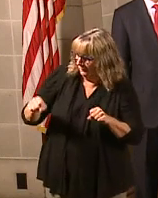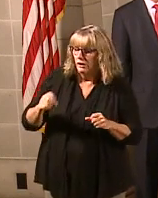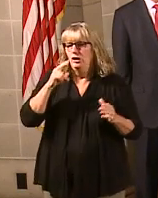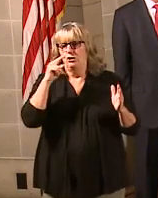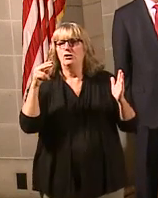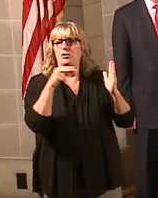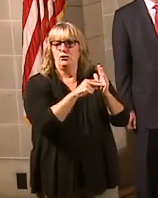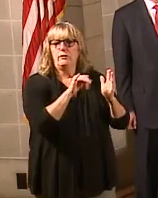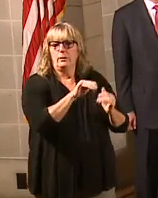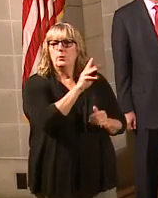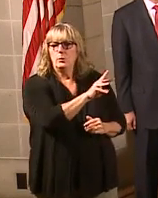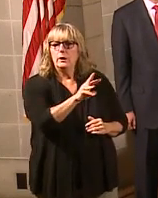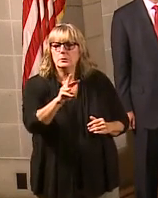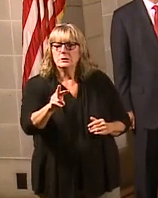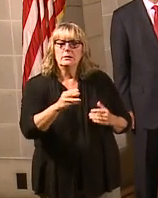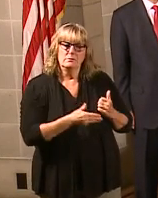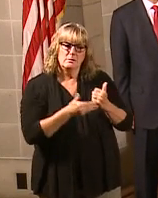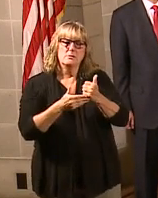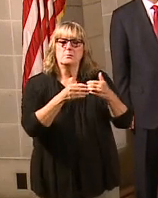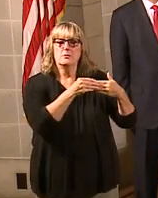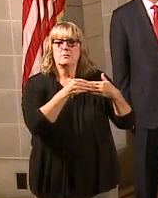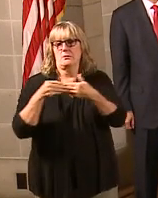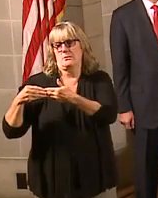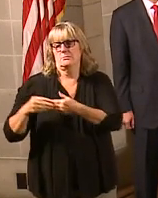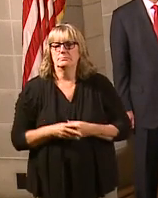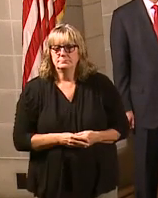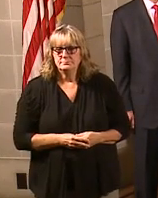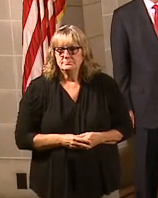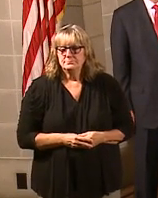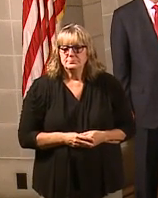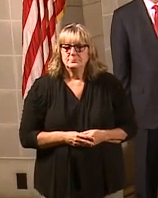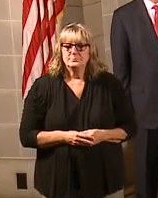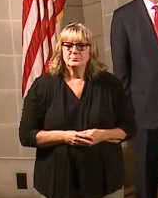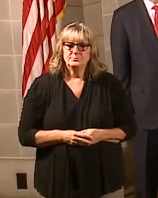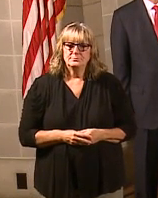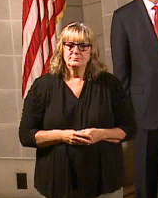WEBSITE AND TALK TO THE INFUSION